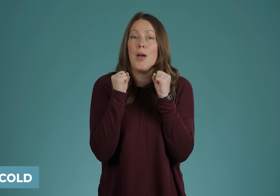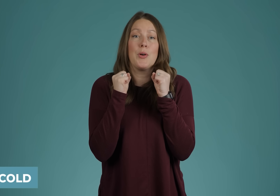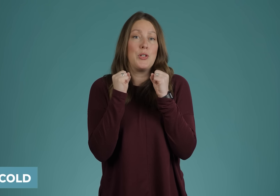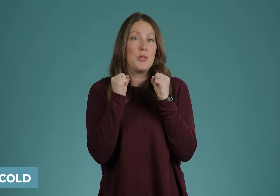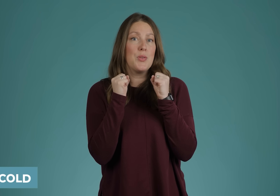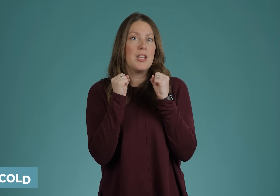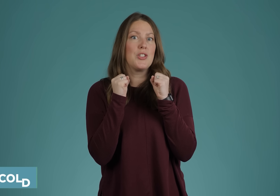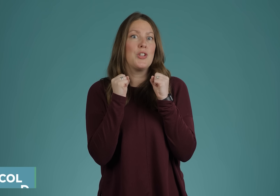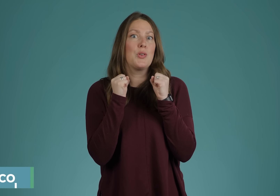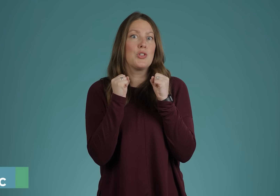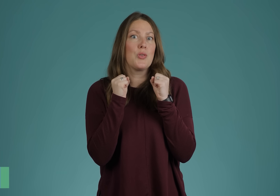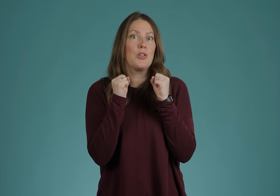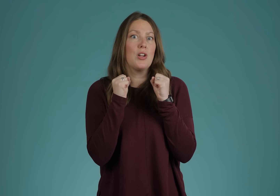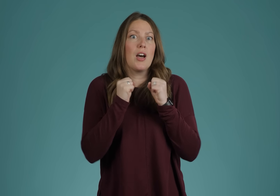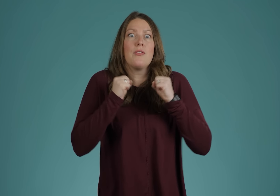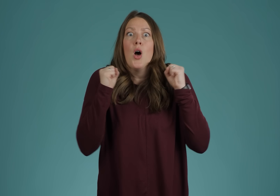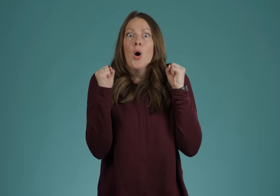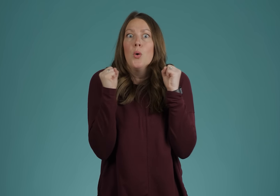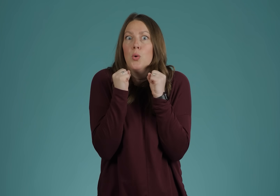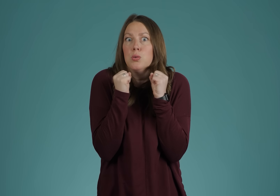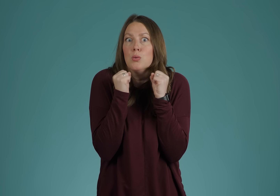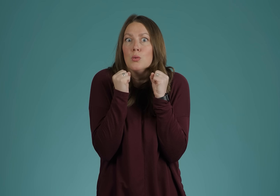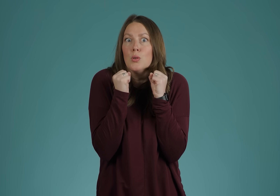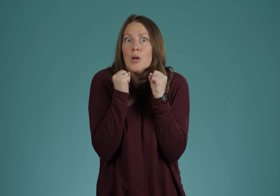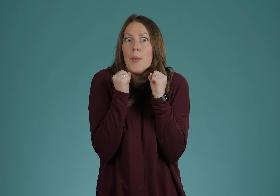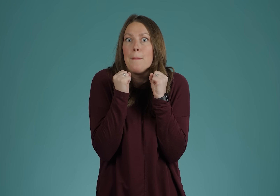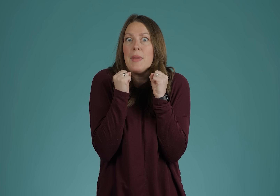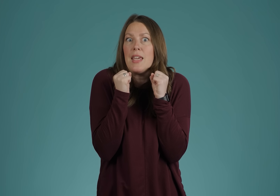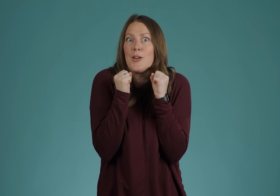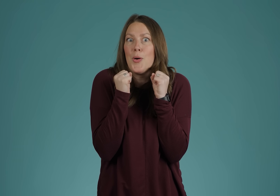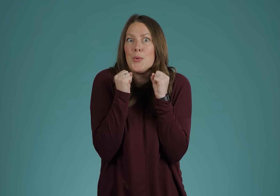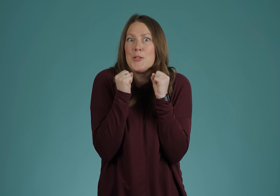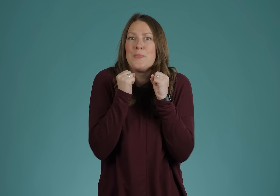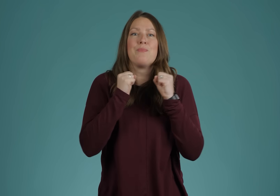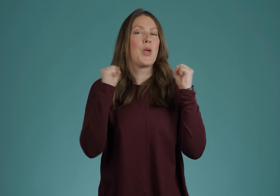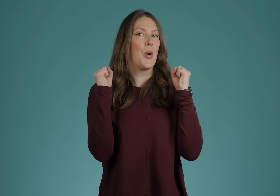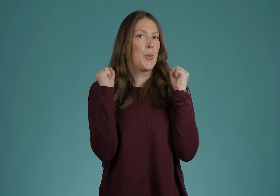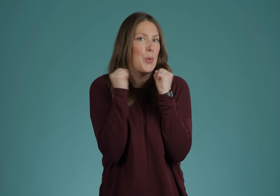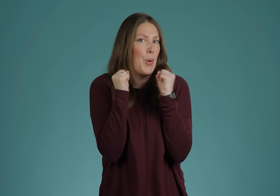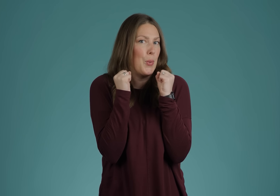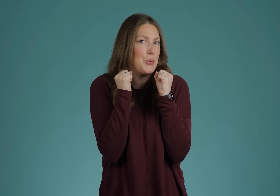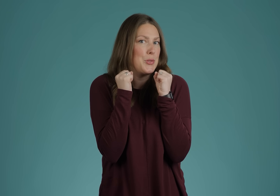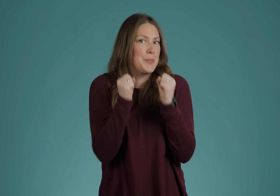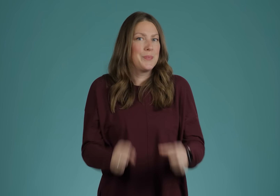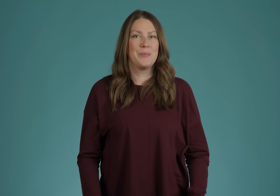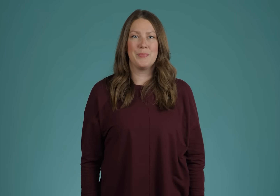And when you do this you can show the look of being cold Cold